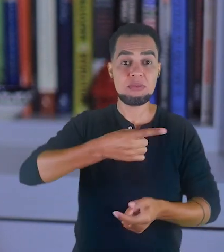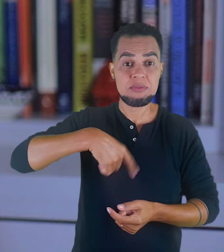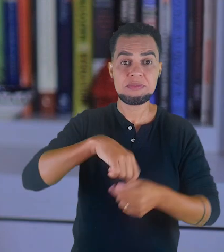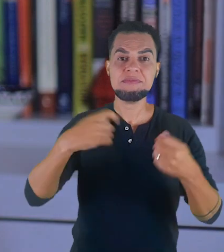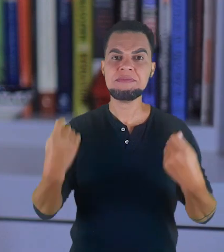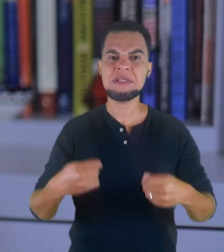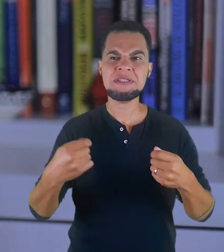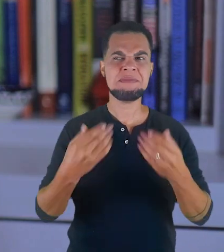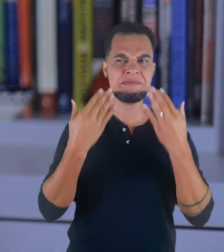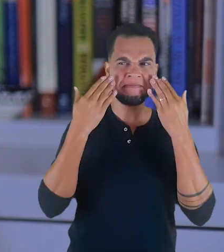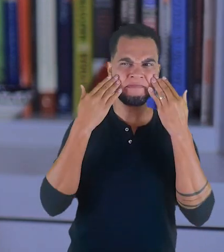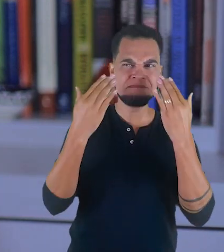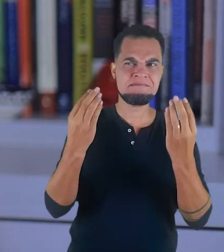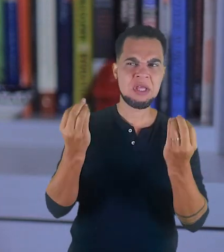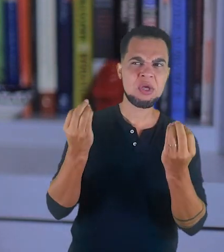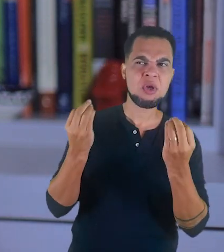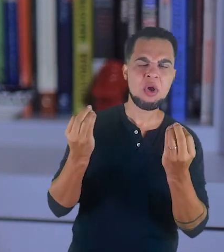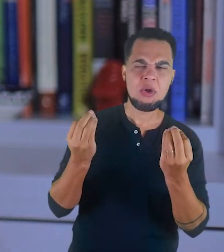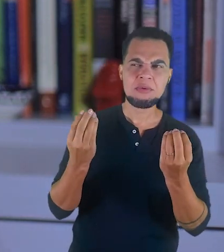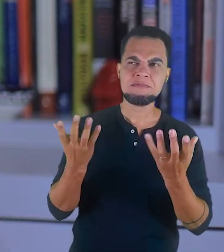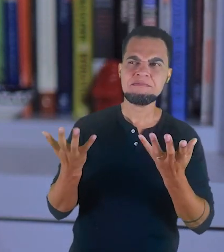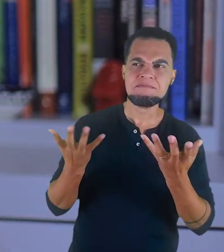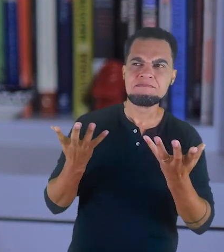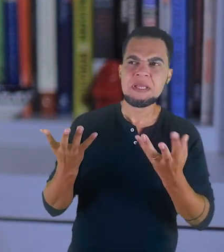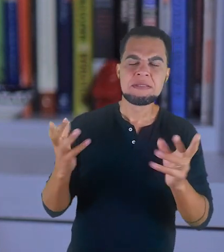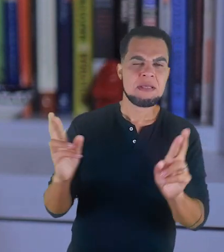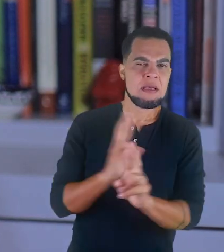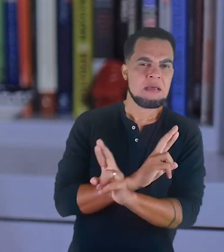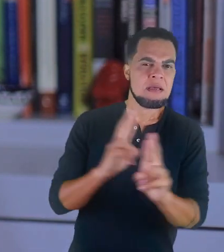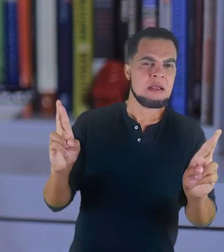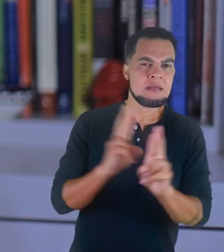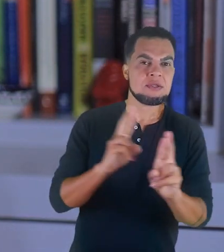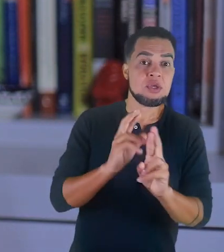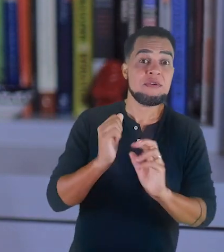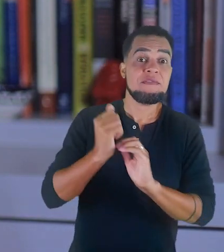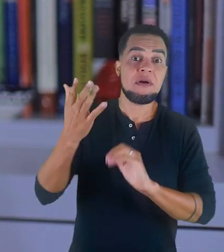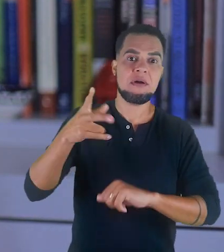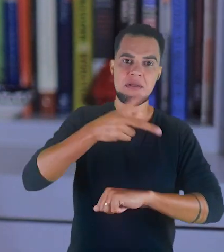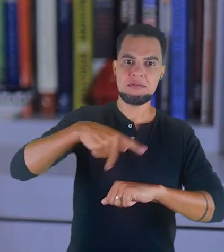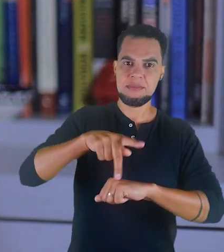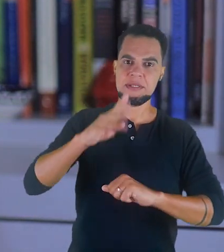So we have to keep a close eye on the stances of Brazil's foreign relations,